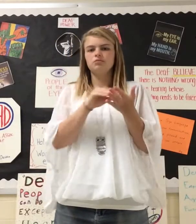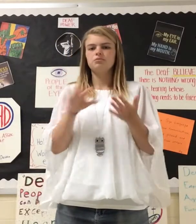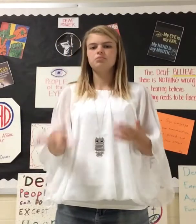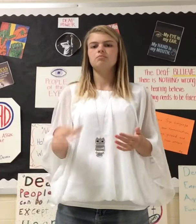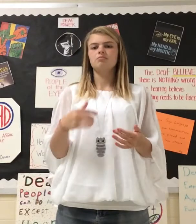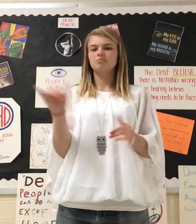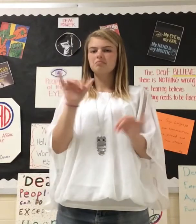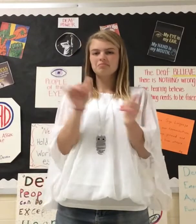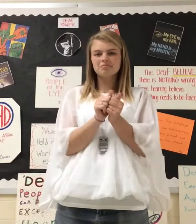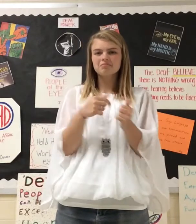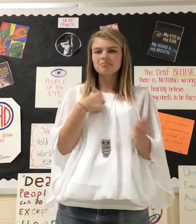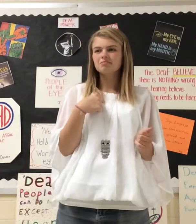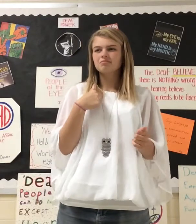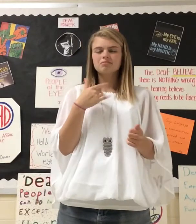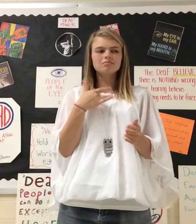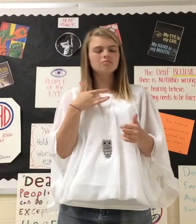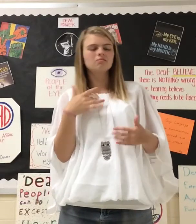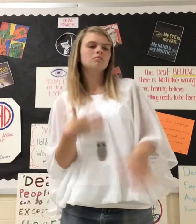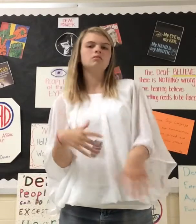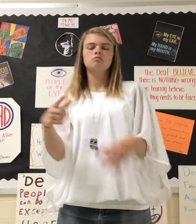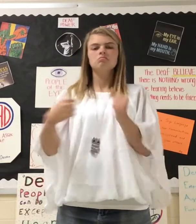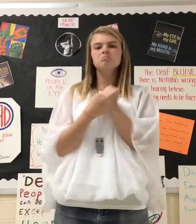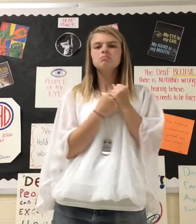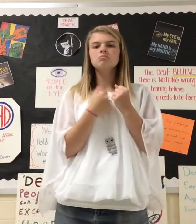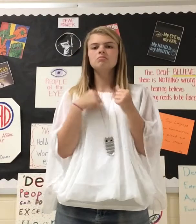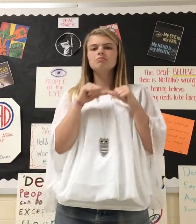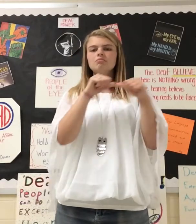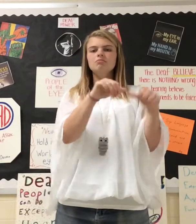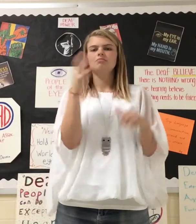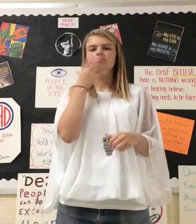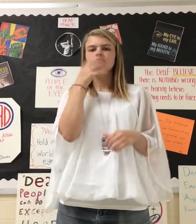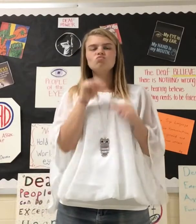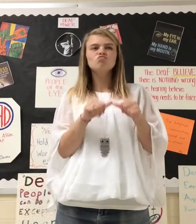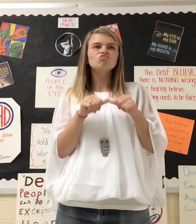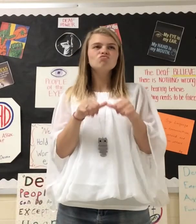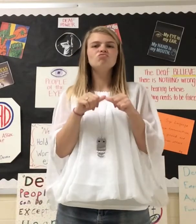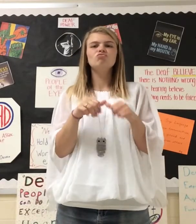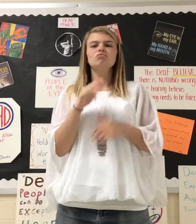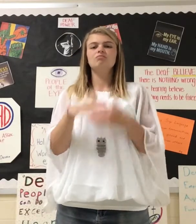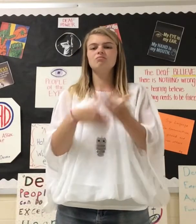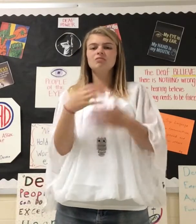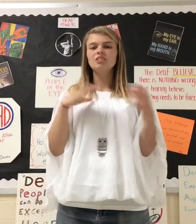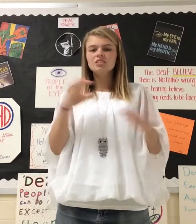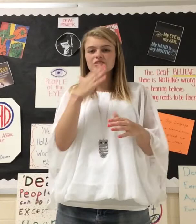Like with me. When I was down, her continued support helped me get through it.